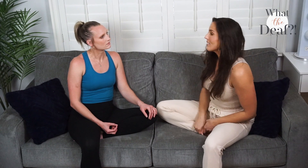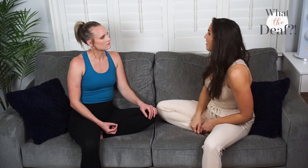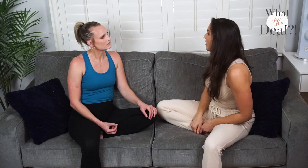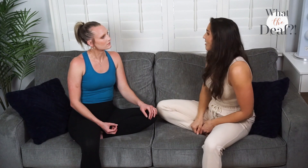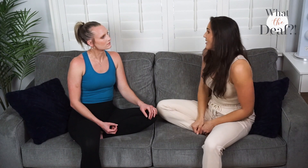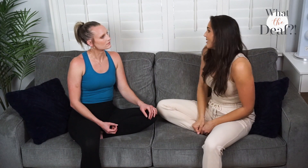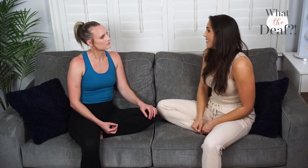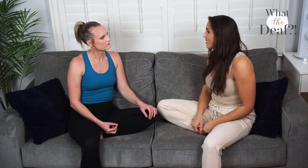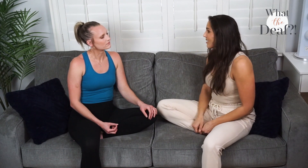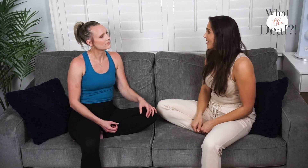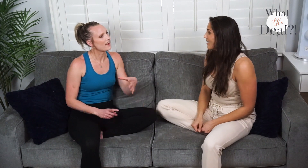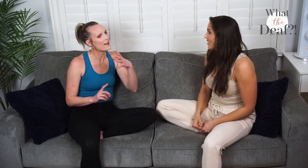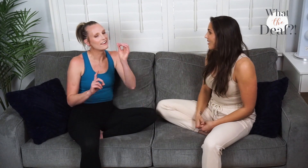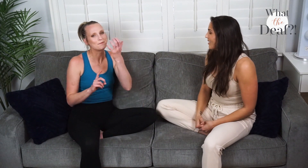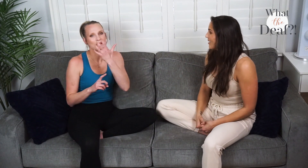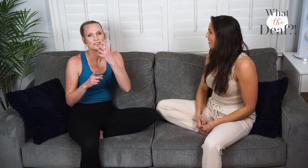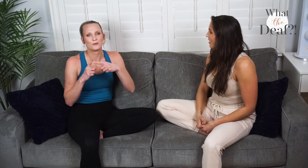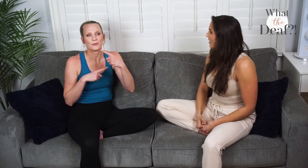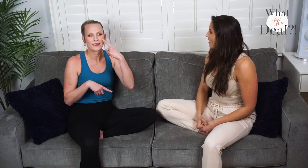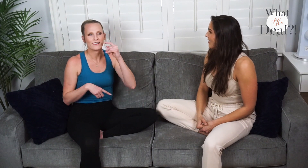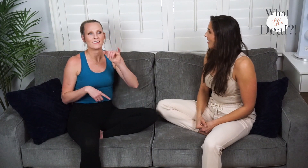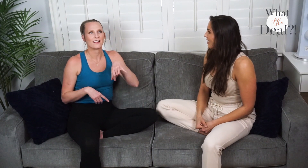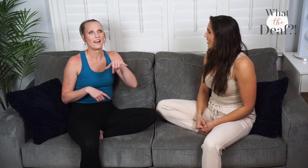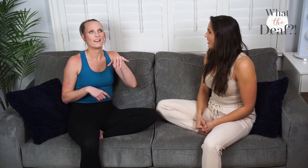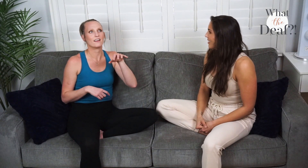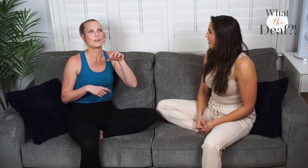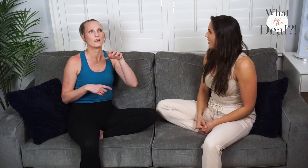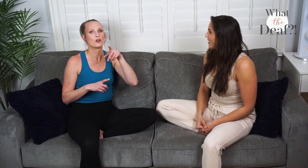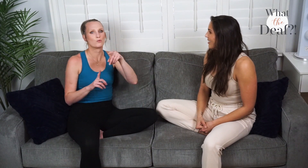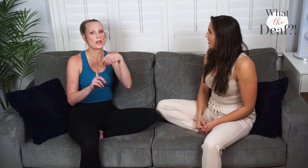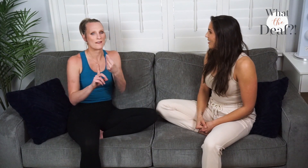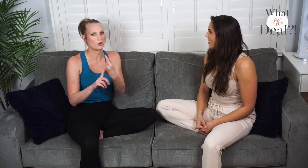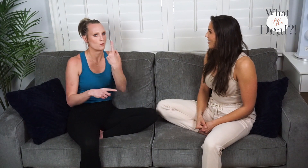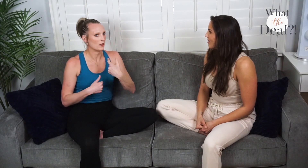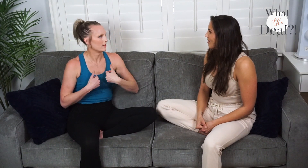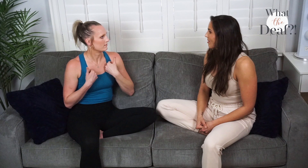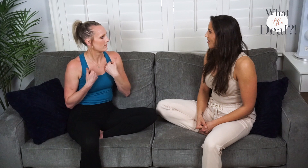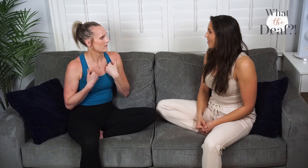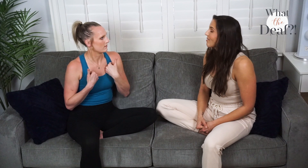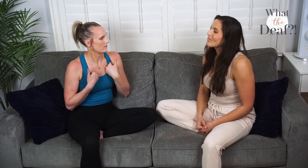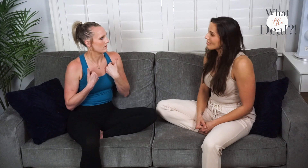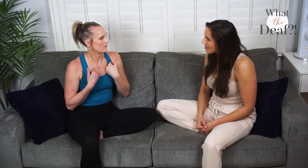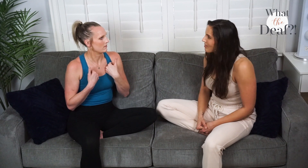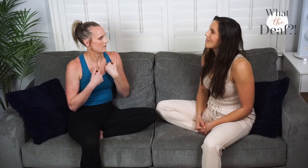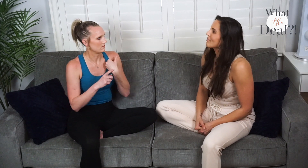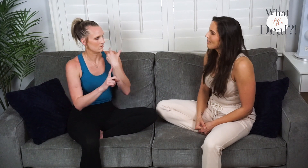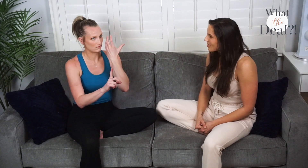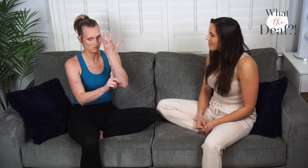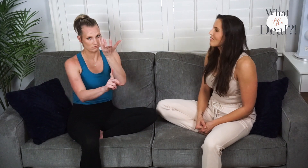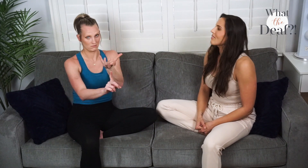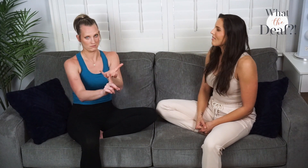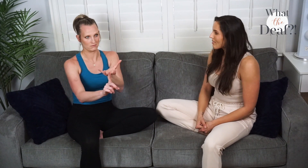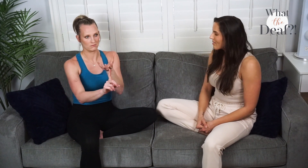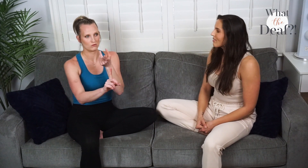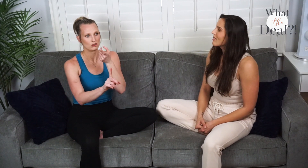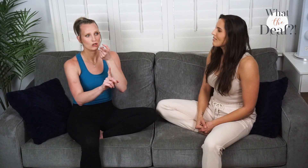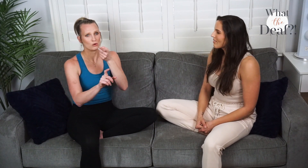Yeah. And it’s amazing to think that you’re given one life, right? You’re given one life.